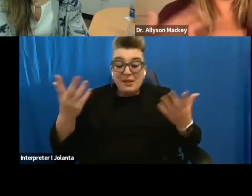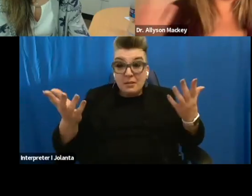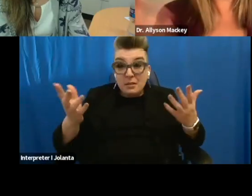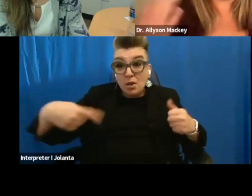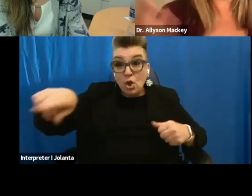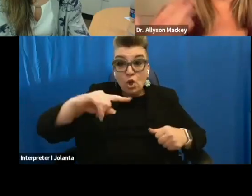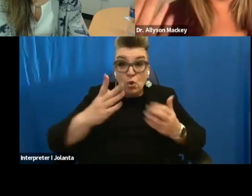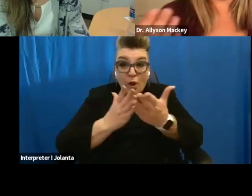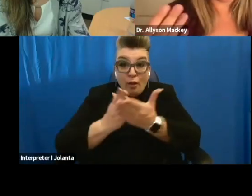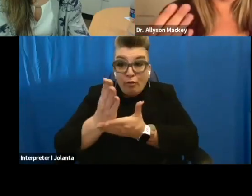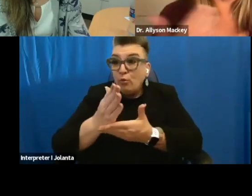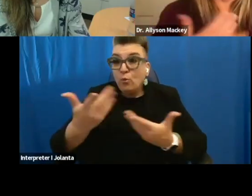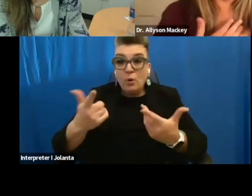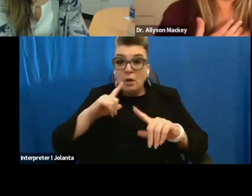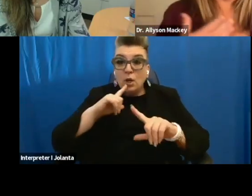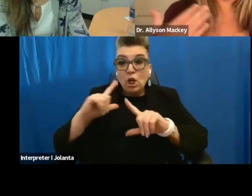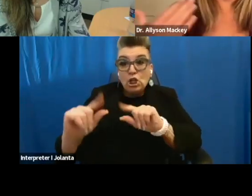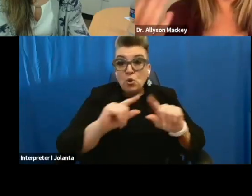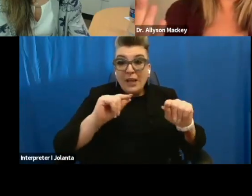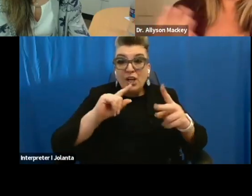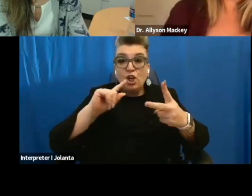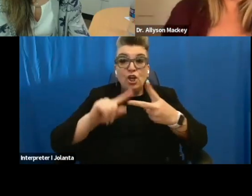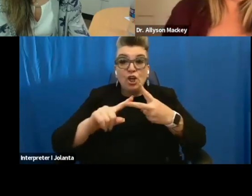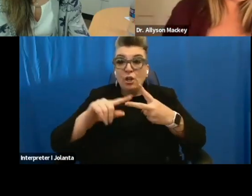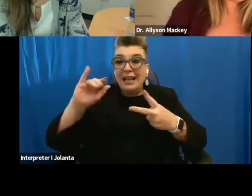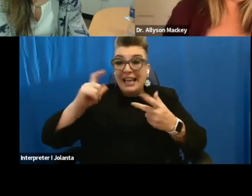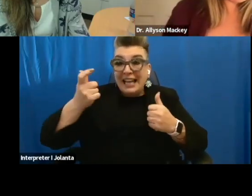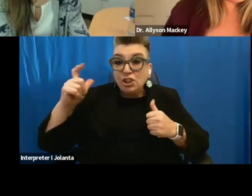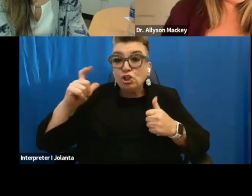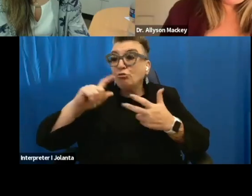where you're getting information all the time but maybe that's not the most adaptive thing to do in